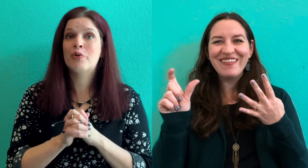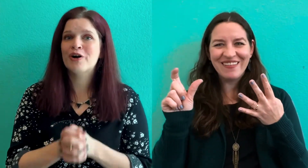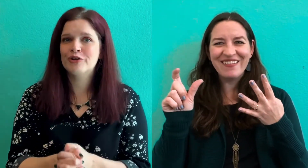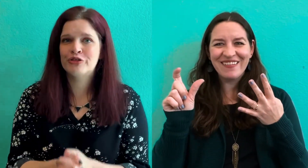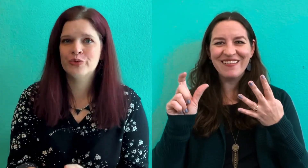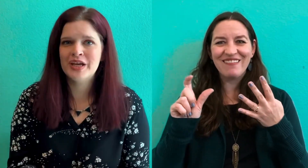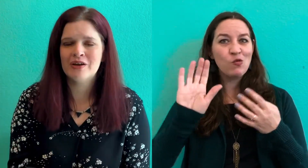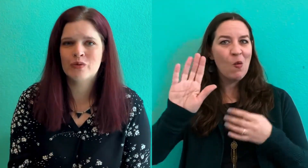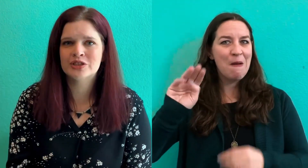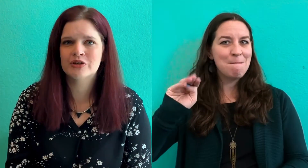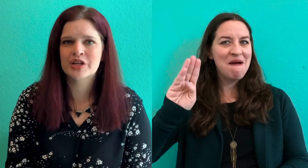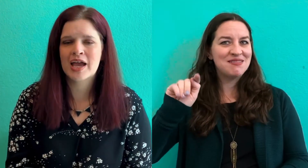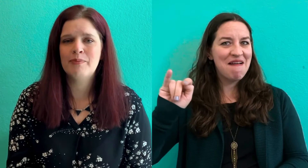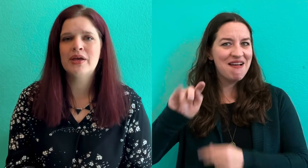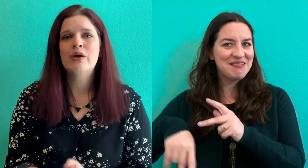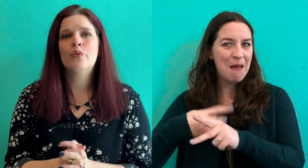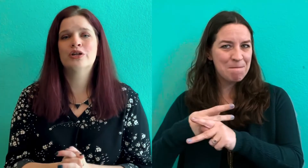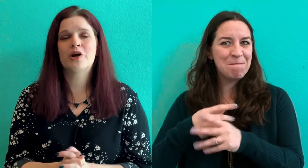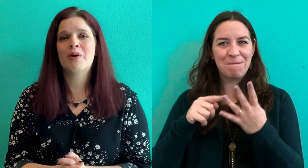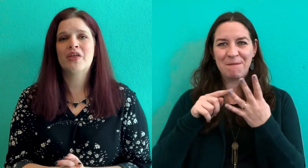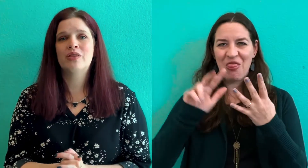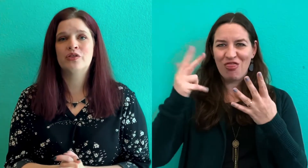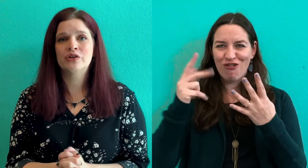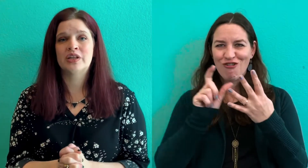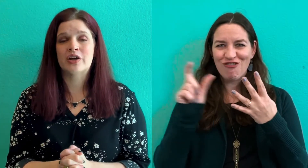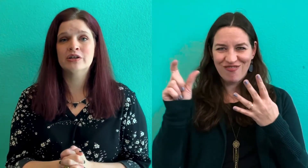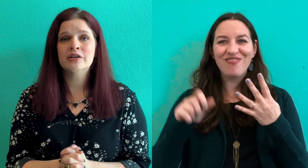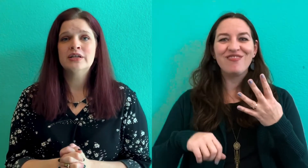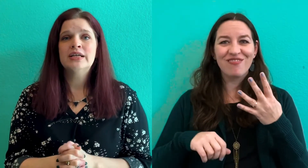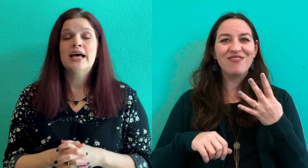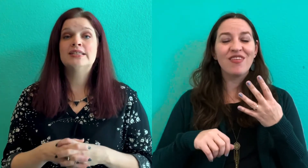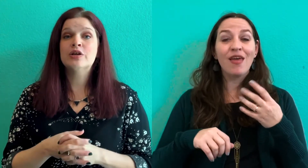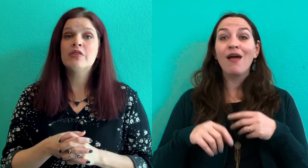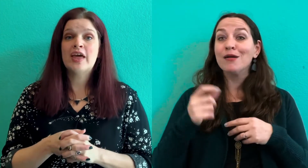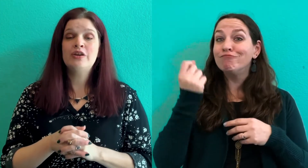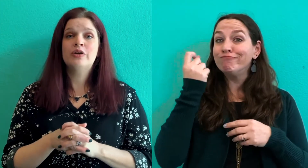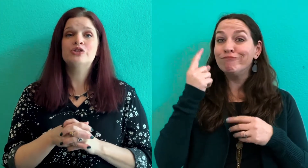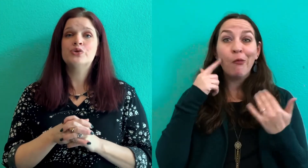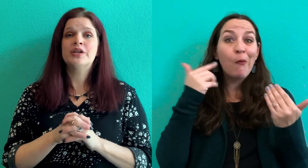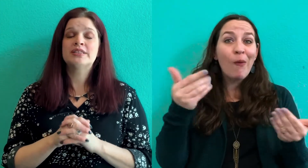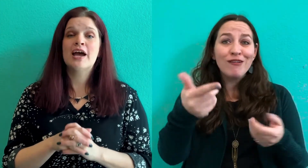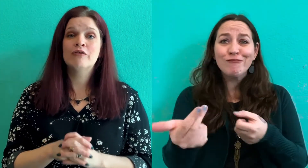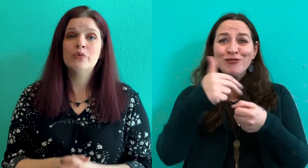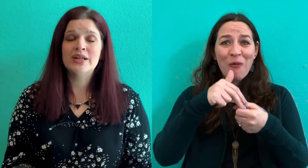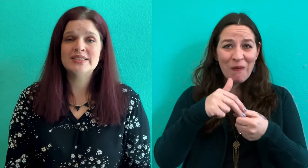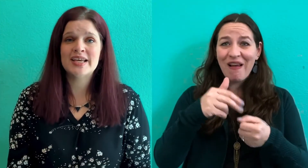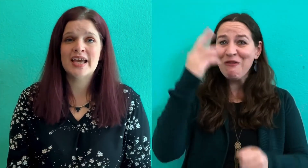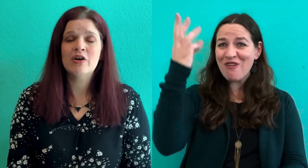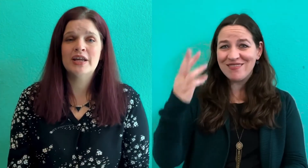part three of What's Your Type? We're going to talk about that third letter. Until then, you can join us every Wednesday on